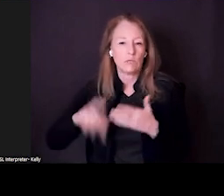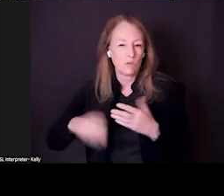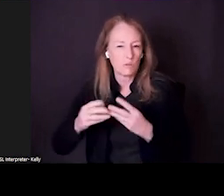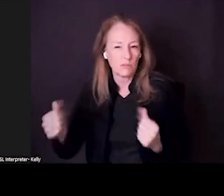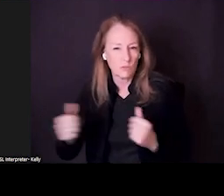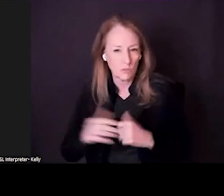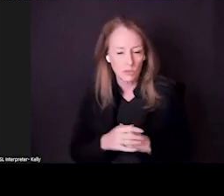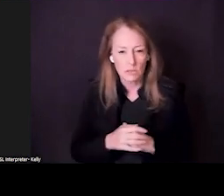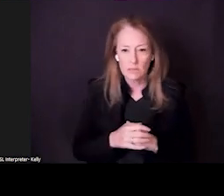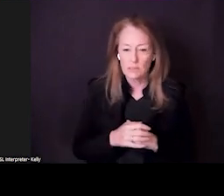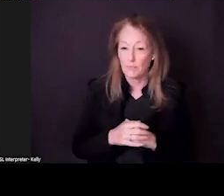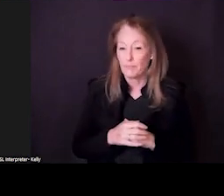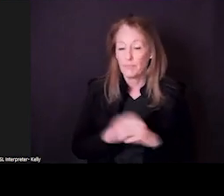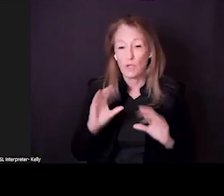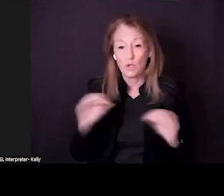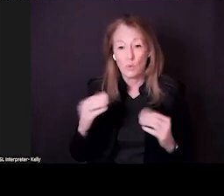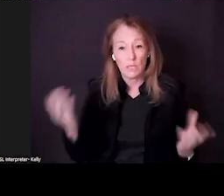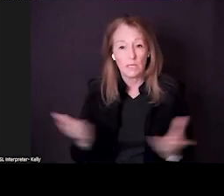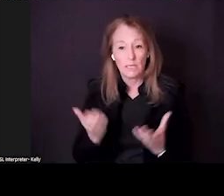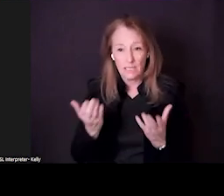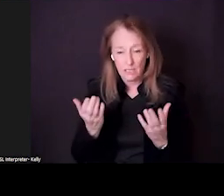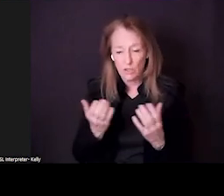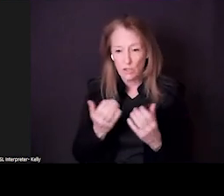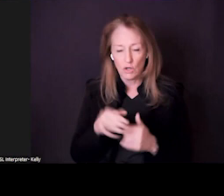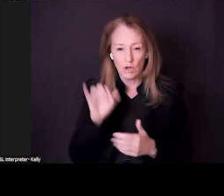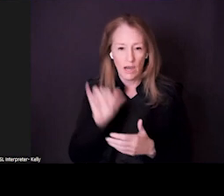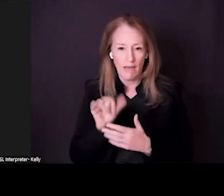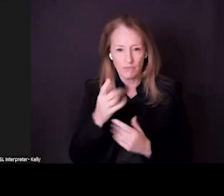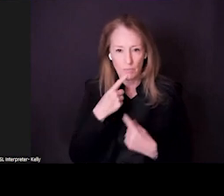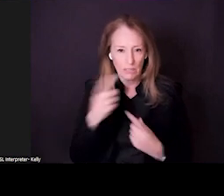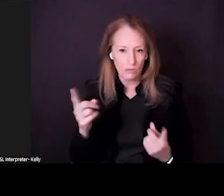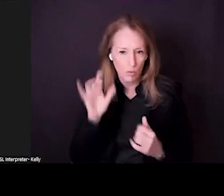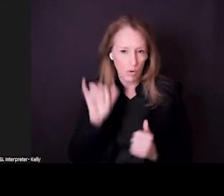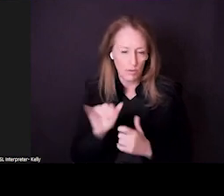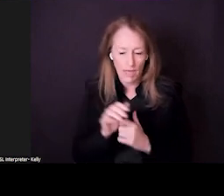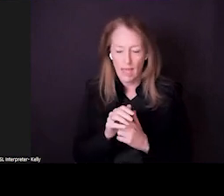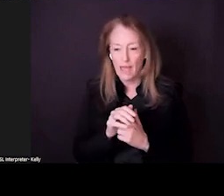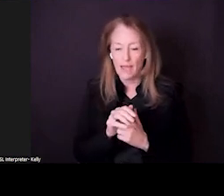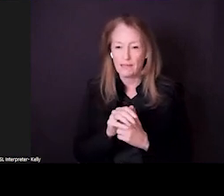HAVE VERY SIGNIFICANT CHALLENGES IN BEHAVIORAL HEALTH BEFORE THE